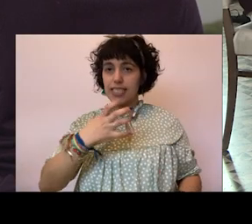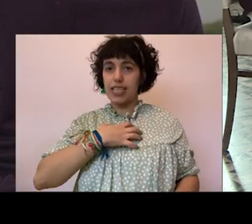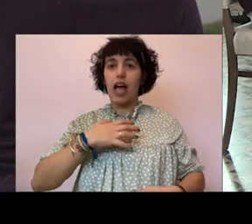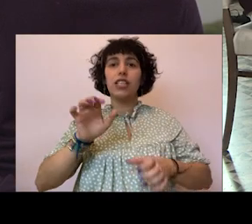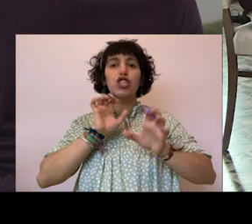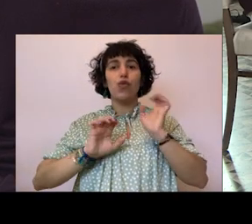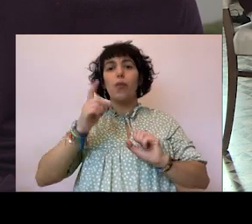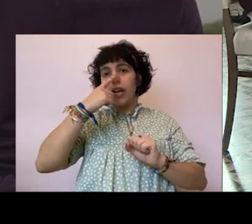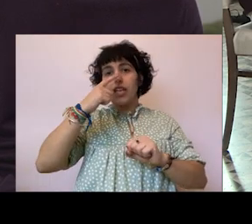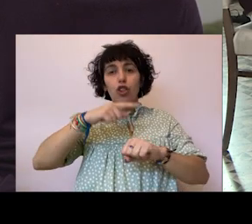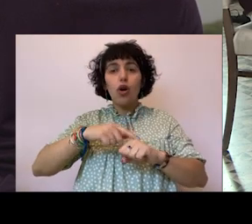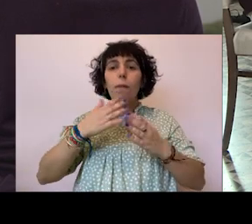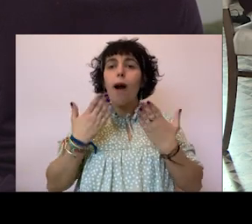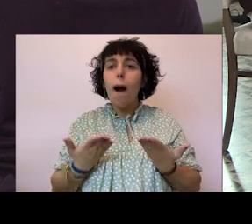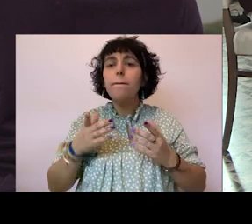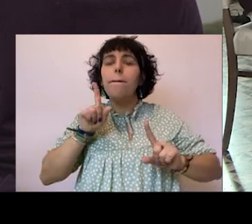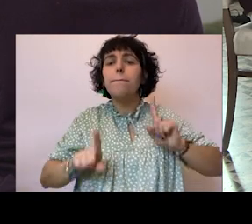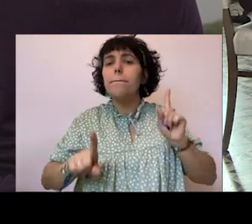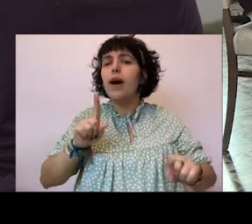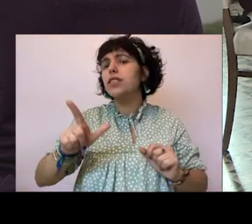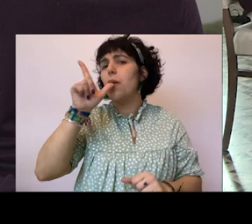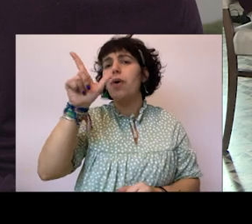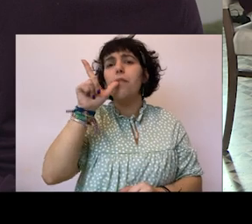For example, it is good to make yourself heard to them more loudly.